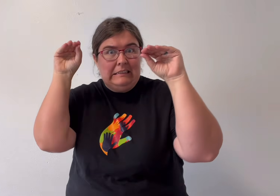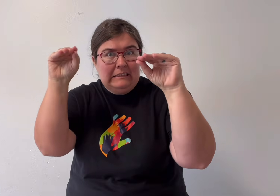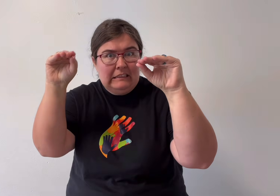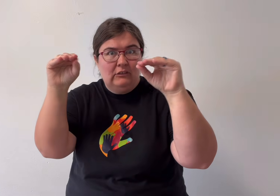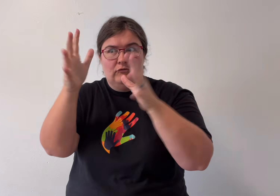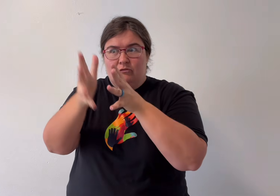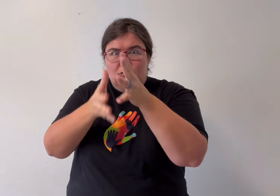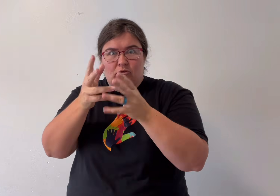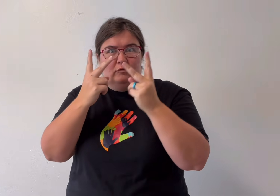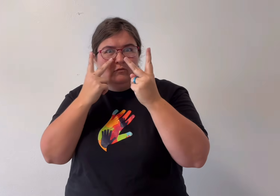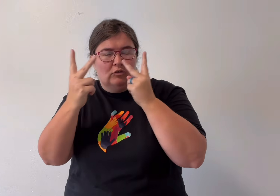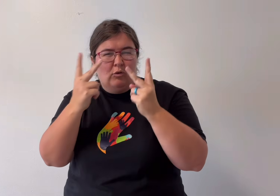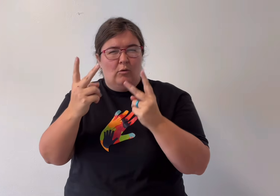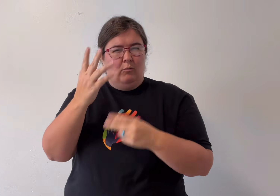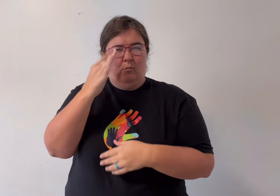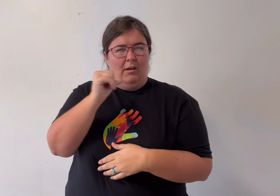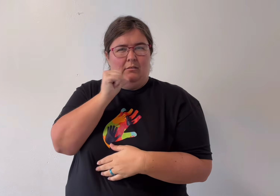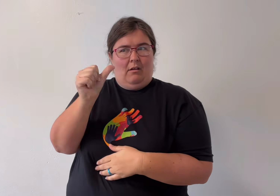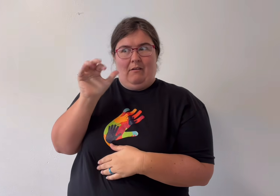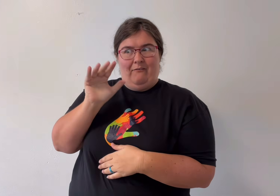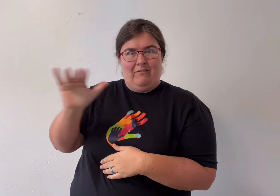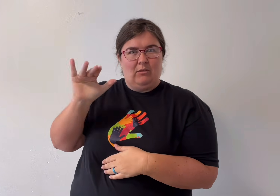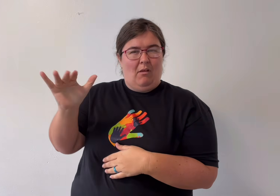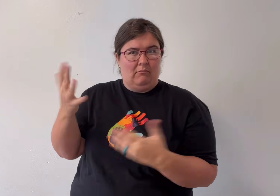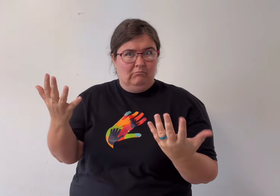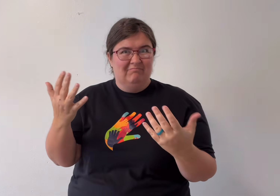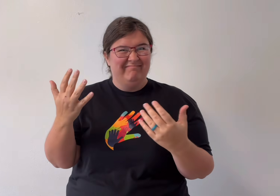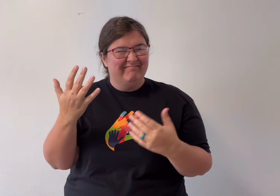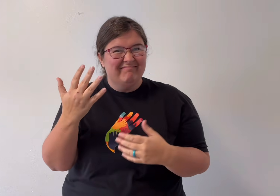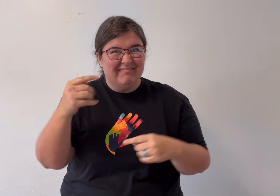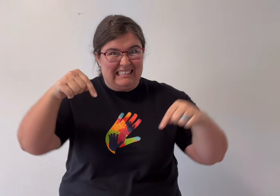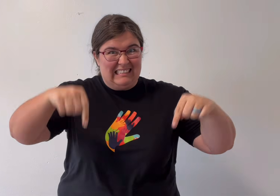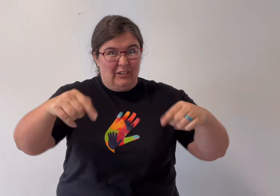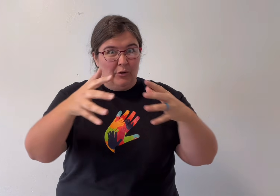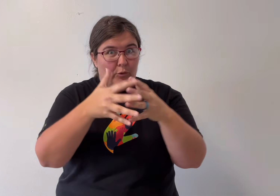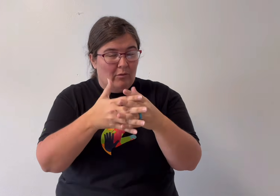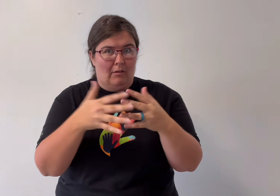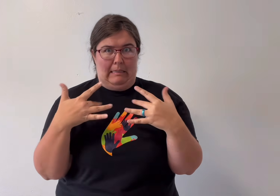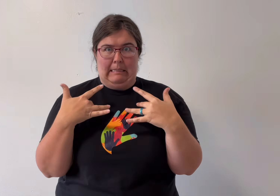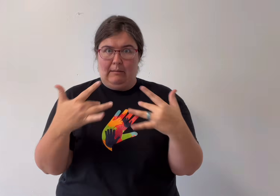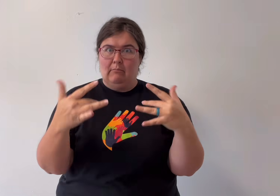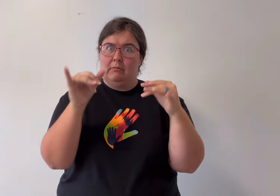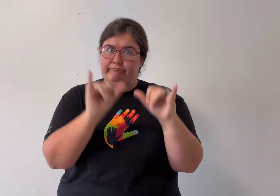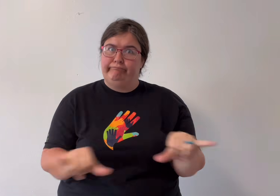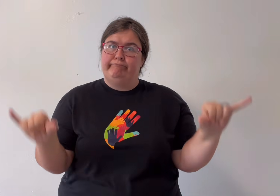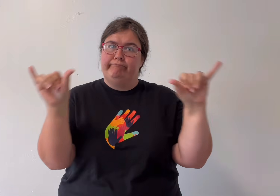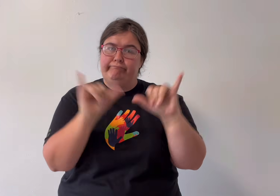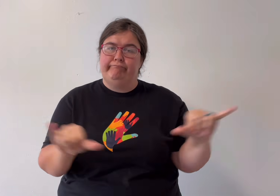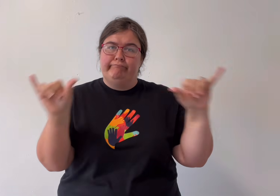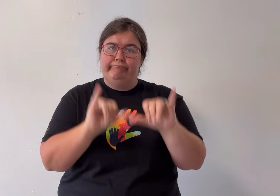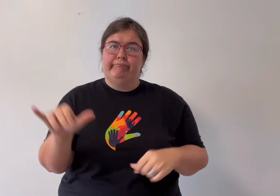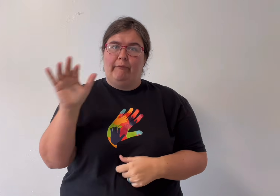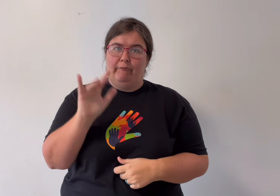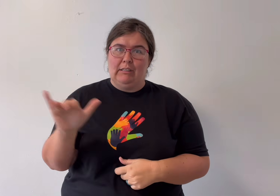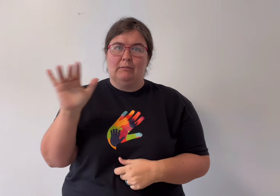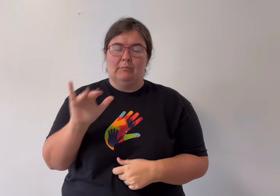Like why do I teach only visually visual signs and and not fingerspell much? Because here in the United States it's very common to fingerspell,